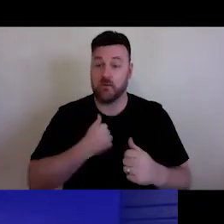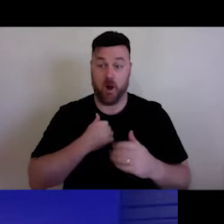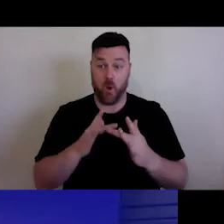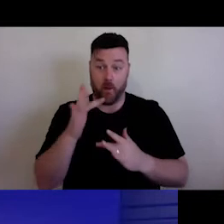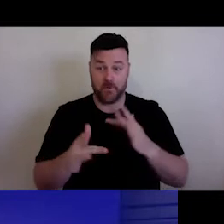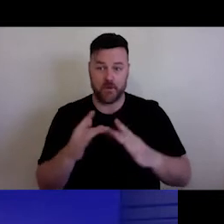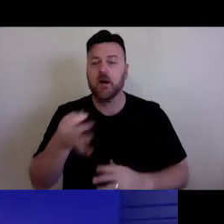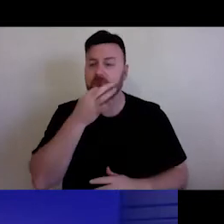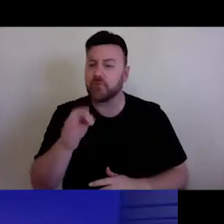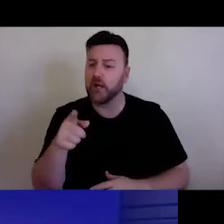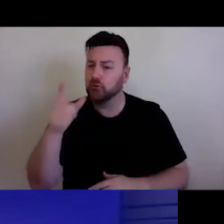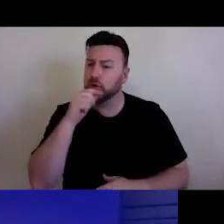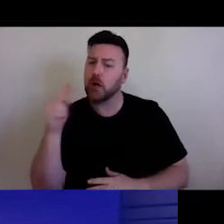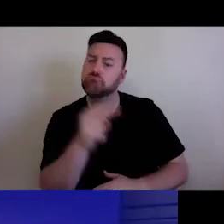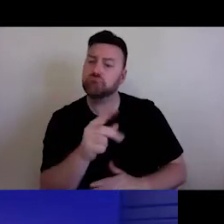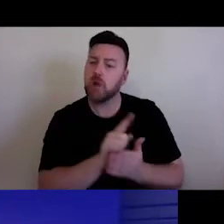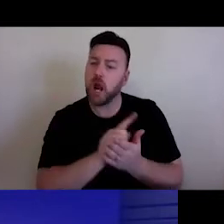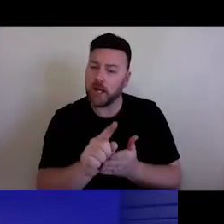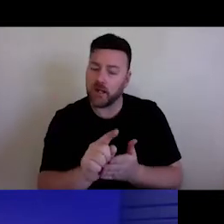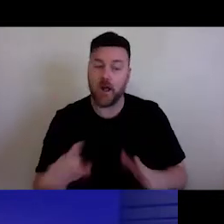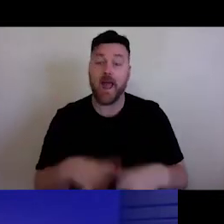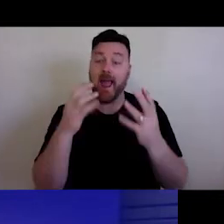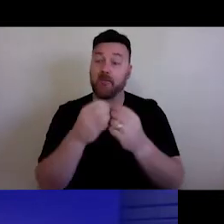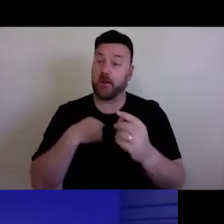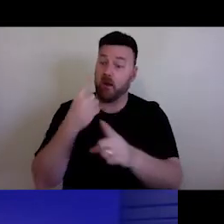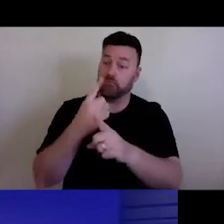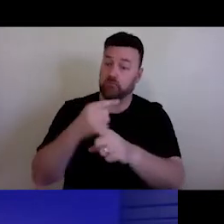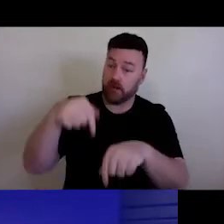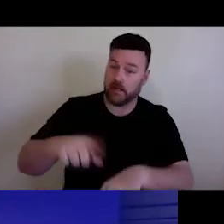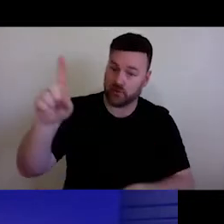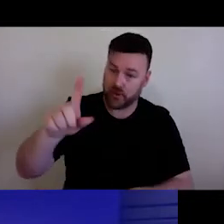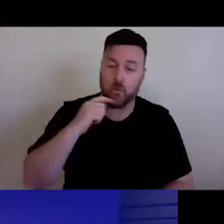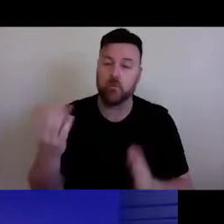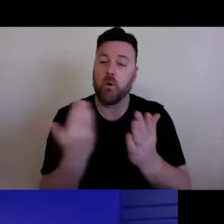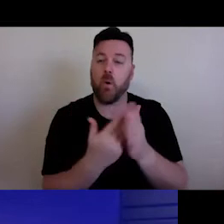on our website. If you miss something or you want a bit more information on something, just jurn on our website. It's on there for